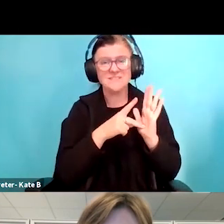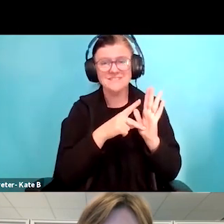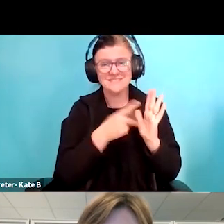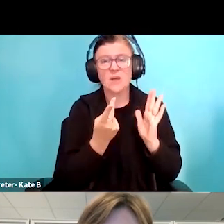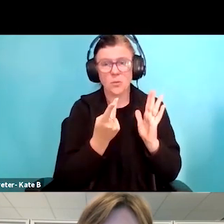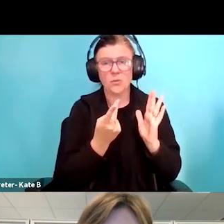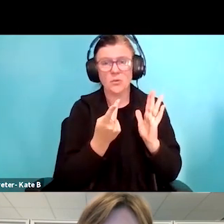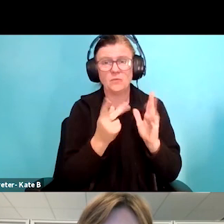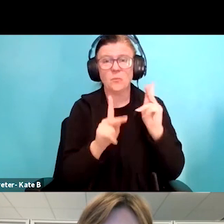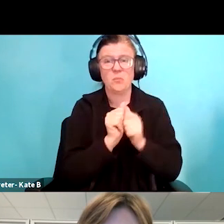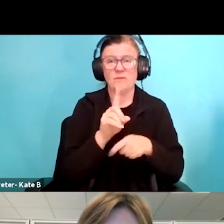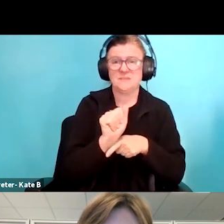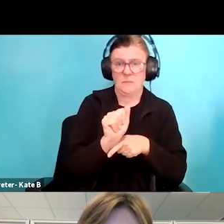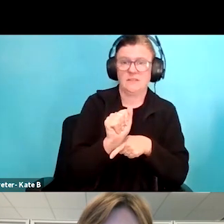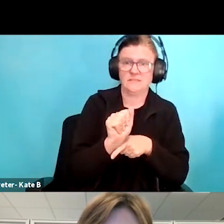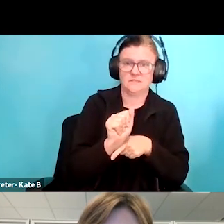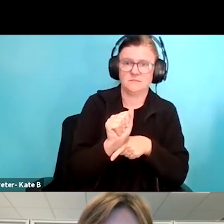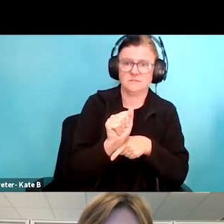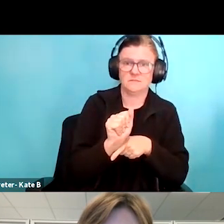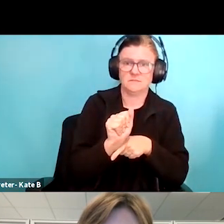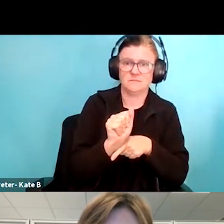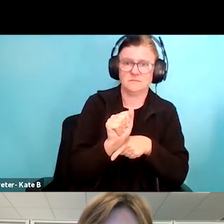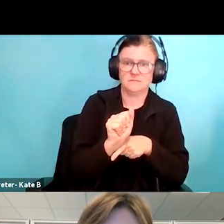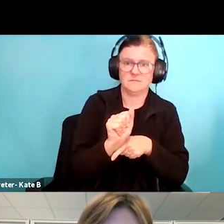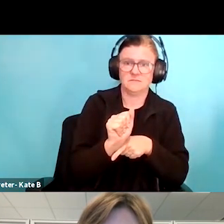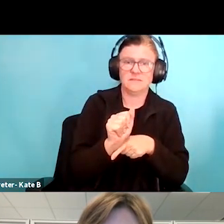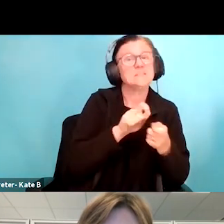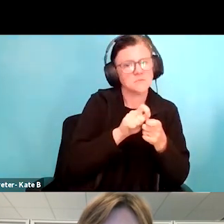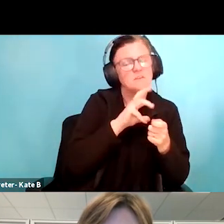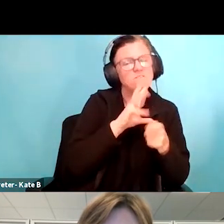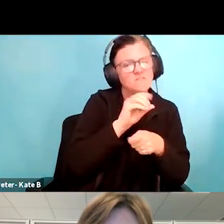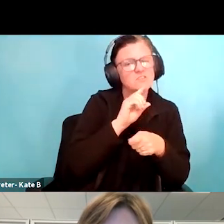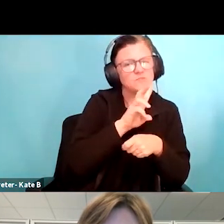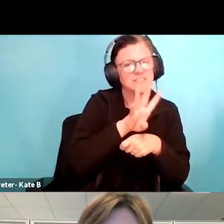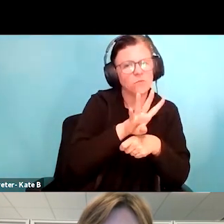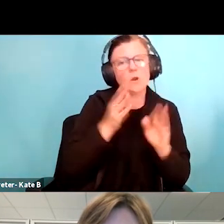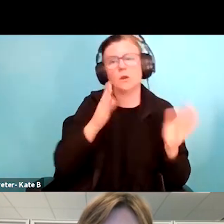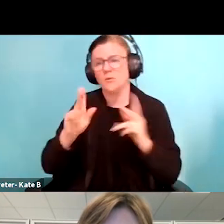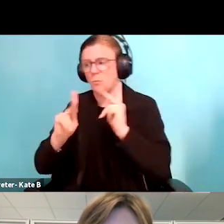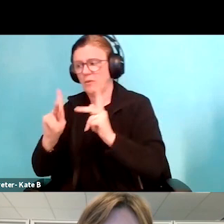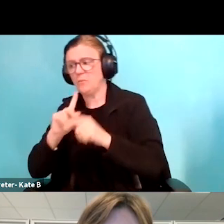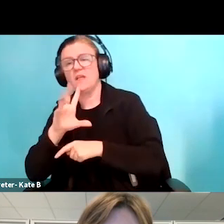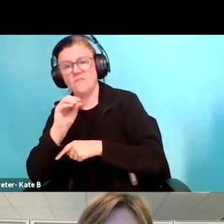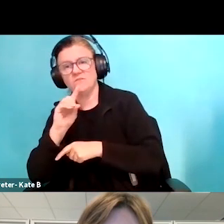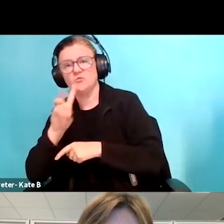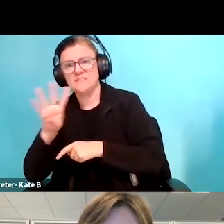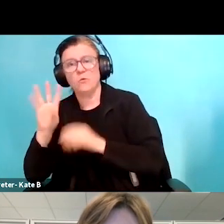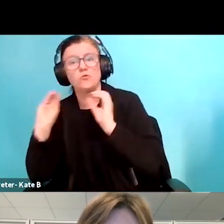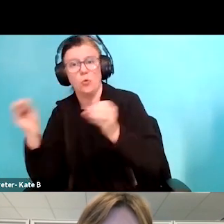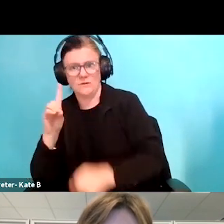adults with disabilities 50- 64 years of age compared to adults without disabilities. So given